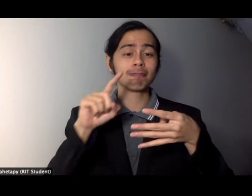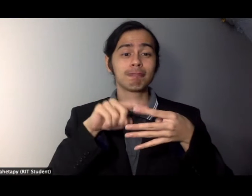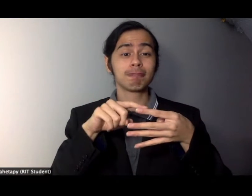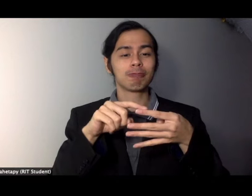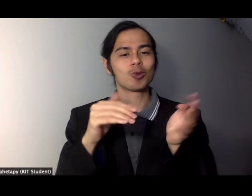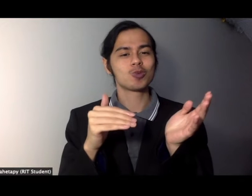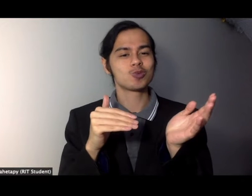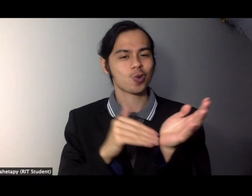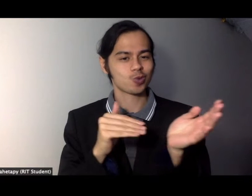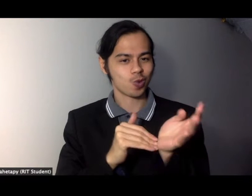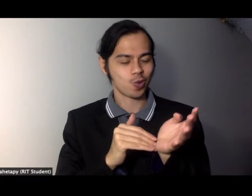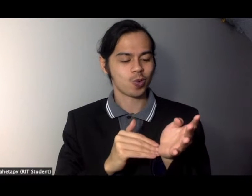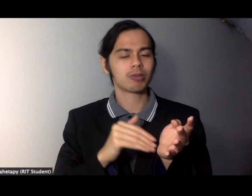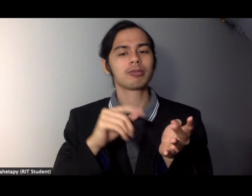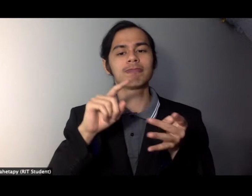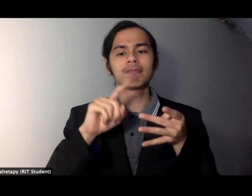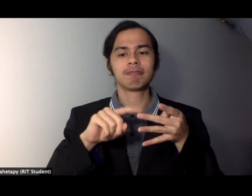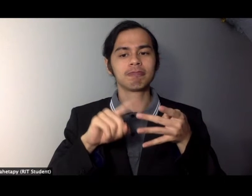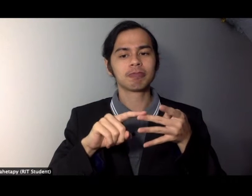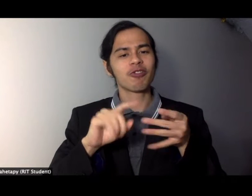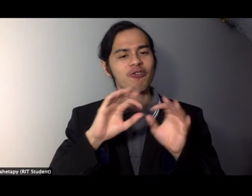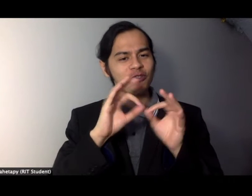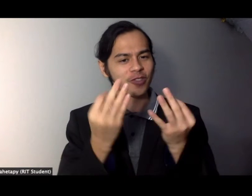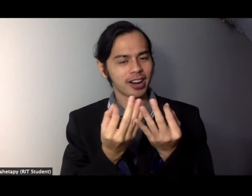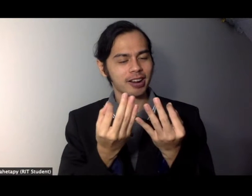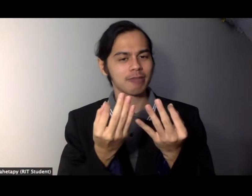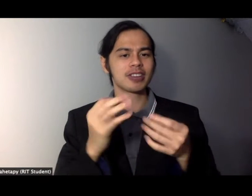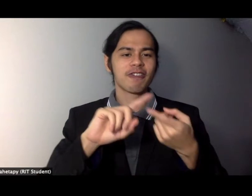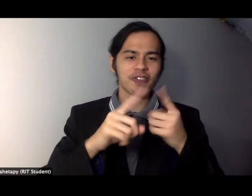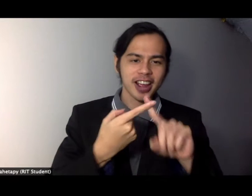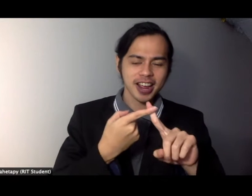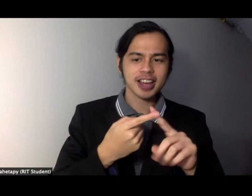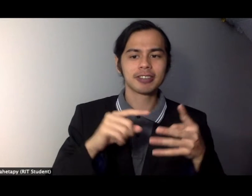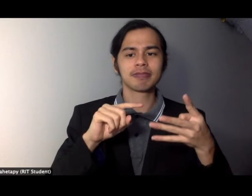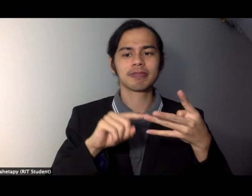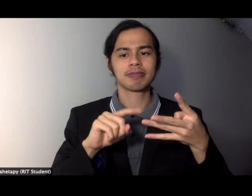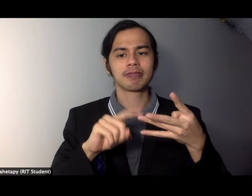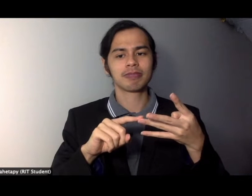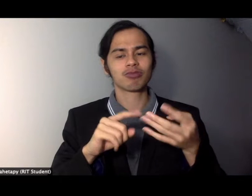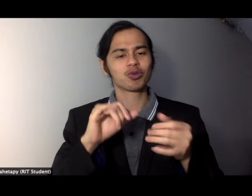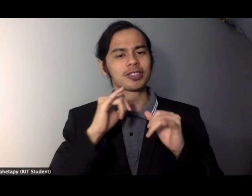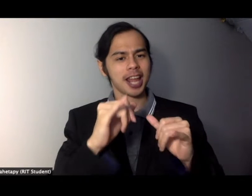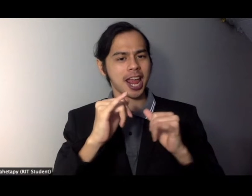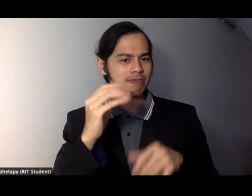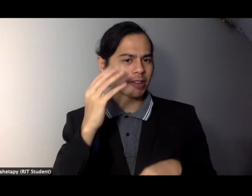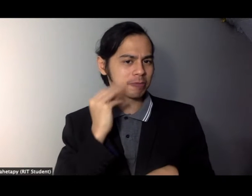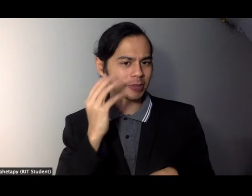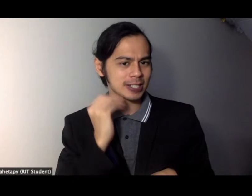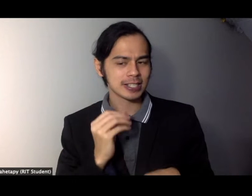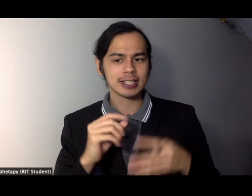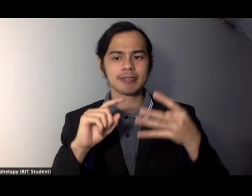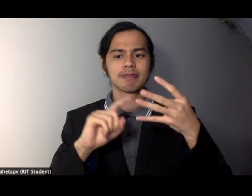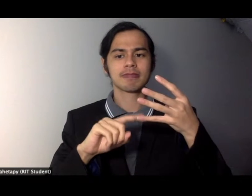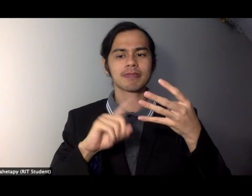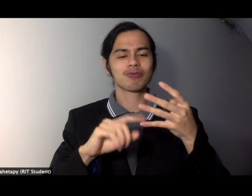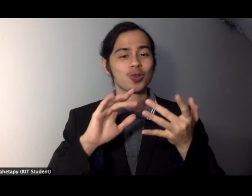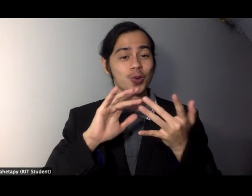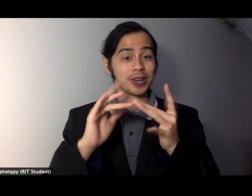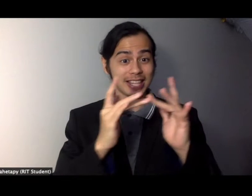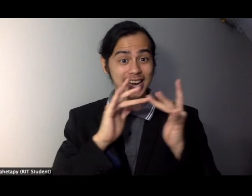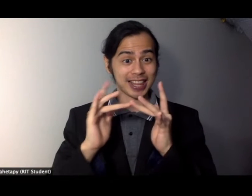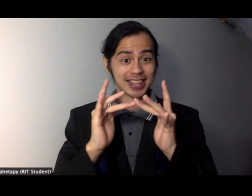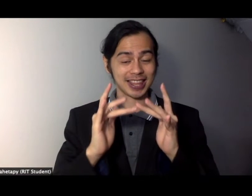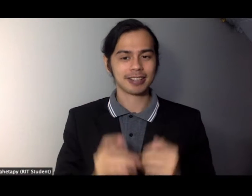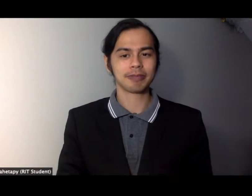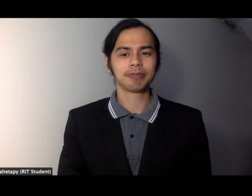getting information from the doctor, friend or family, people who have the same experience, and the internet.